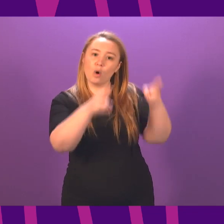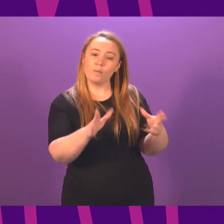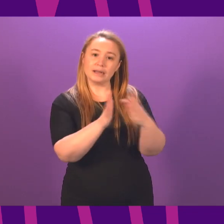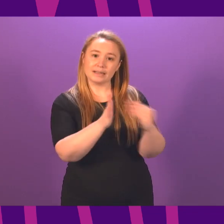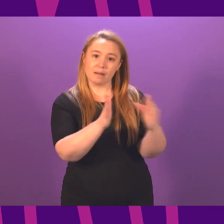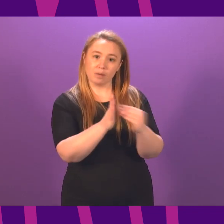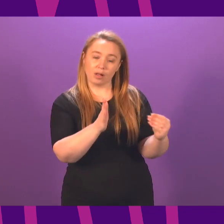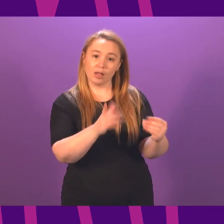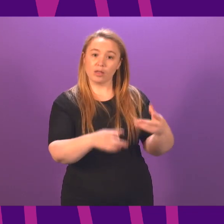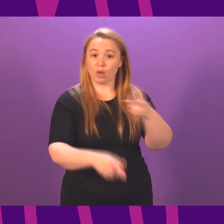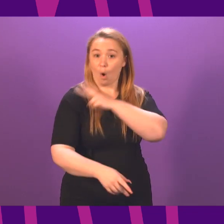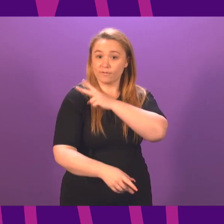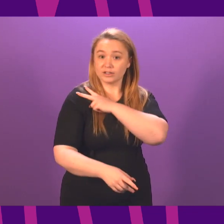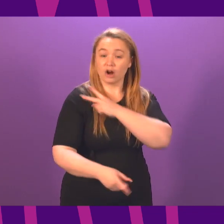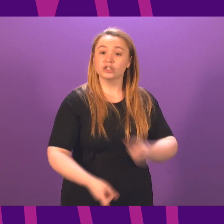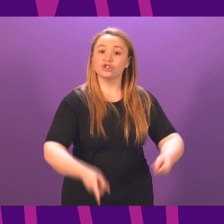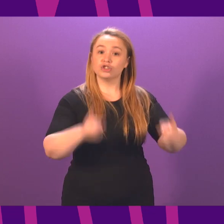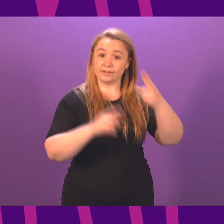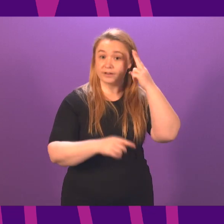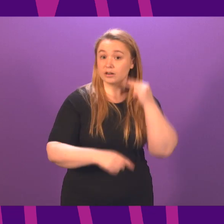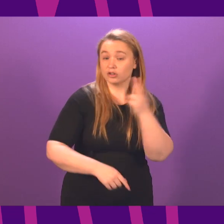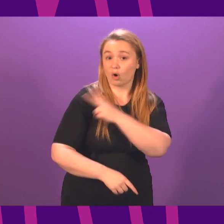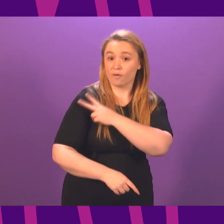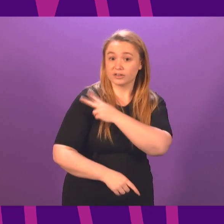officer, the chief nursing officer, the national clinical director and the chief pharmaceutical